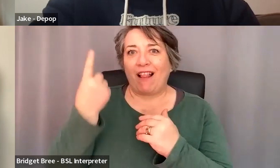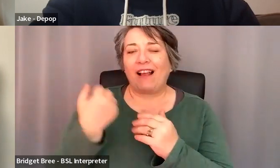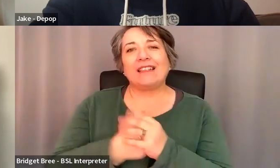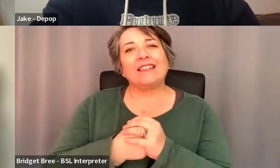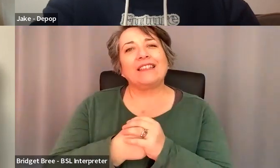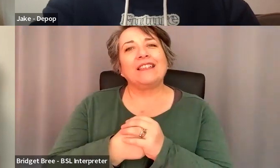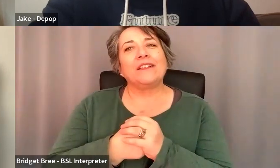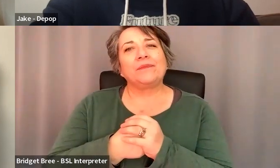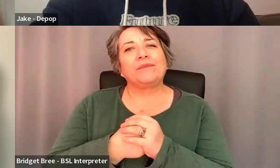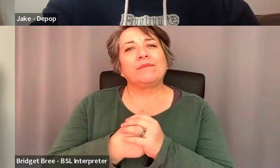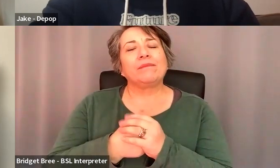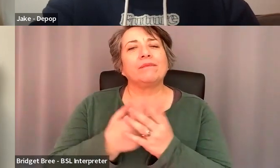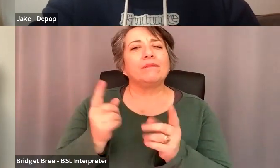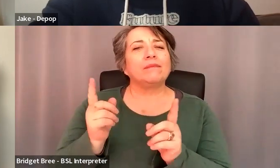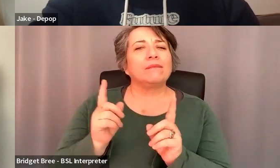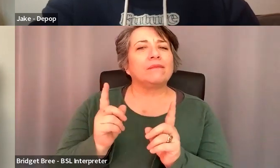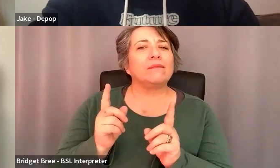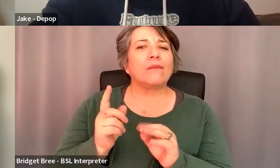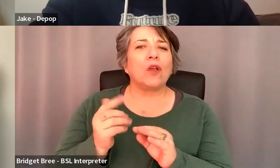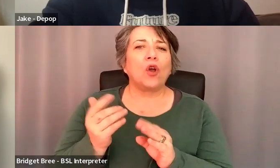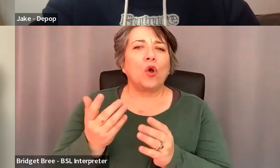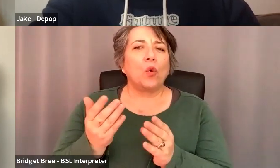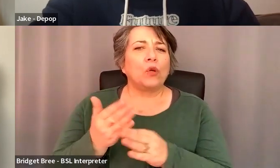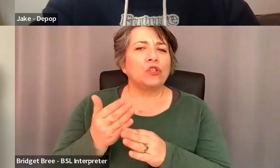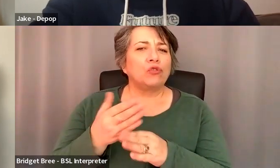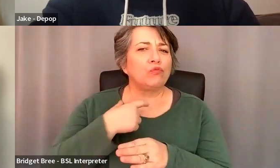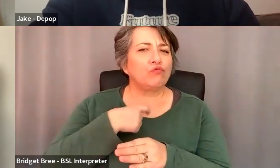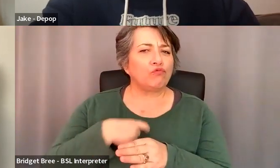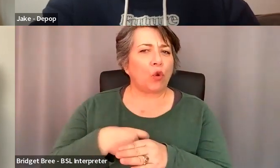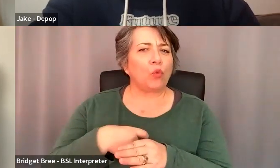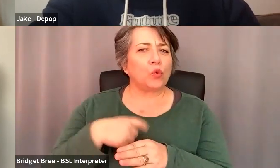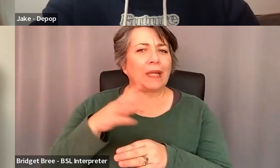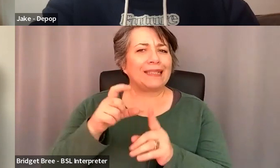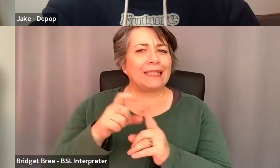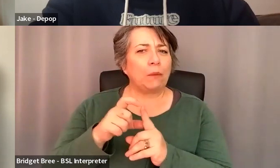So so, what sort of what sort of roles can can I, candidates expect from from they pop, then is it all just? You know? What sort of roles can candidates expect from Depop.